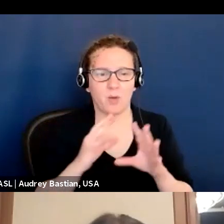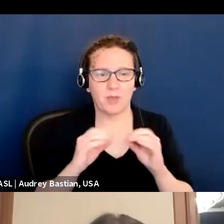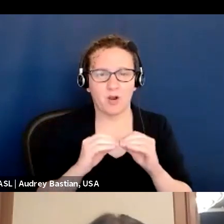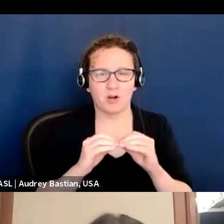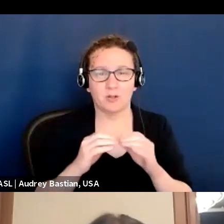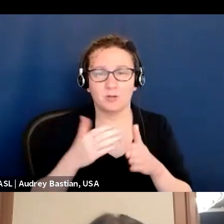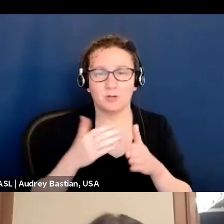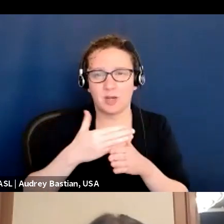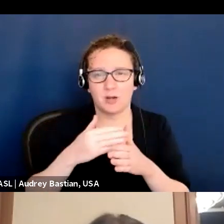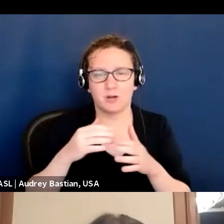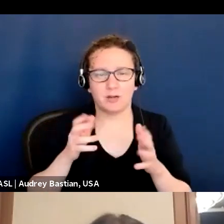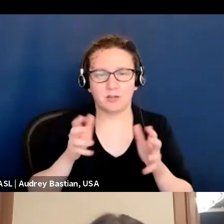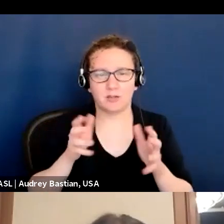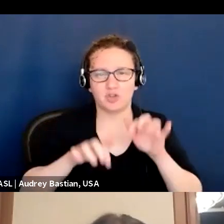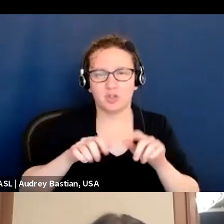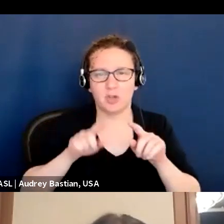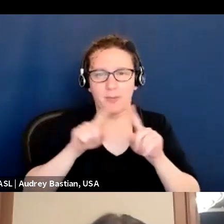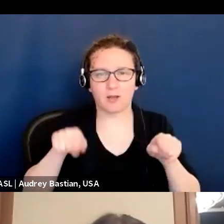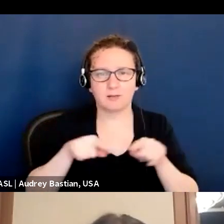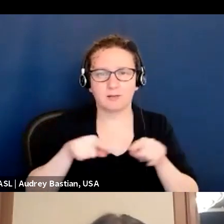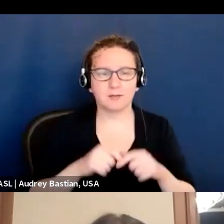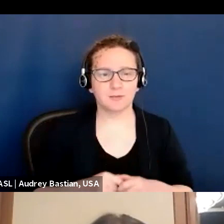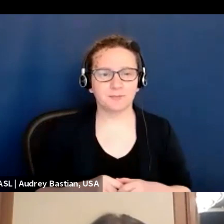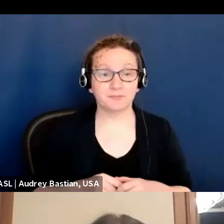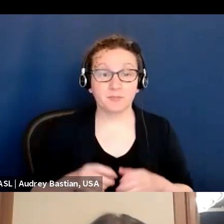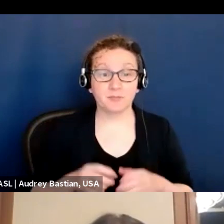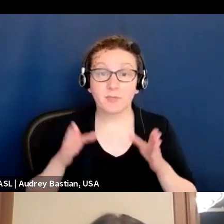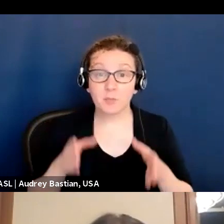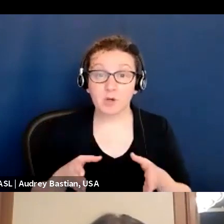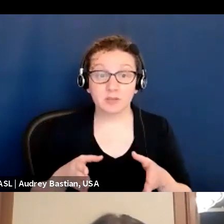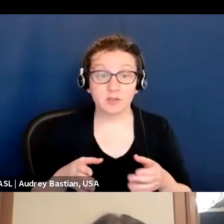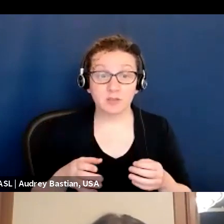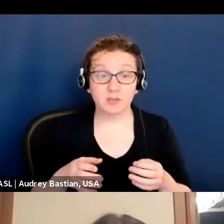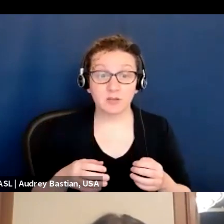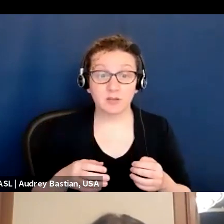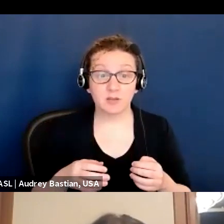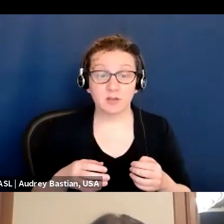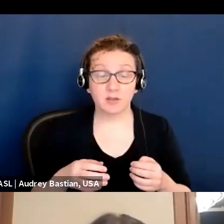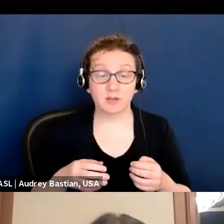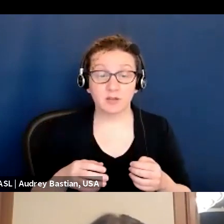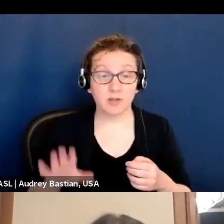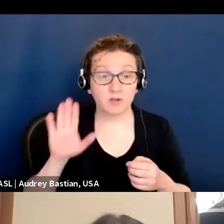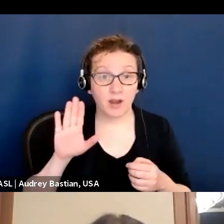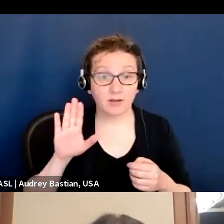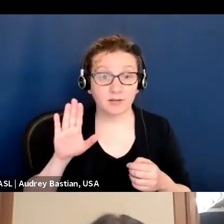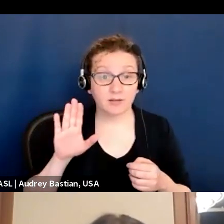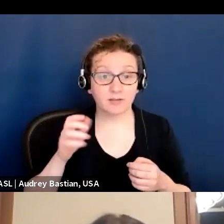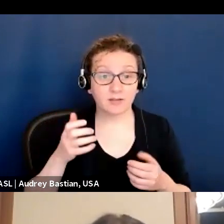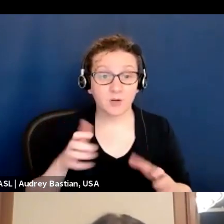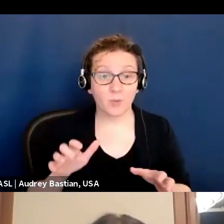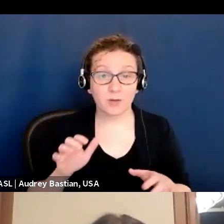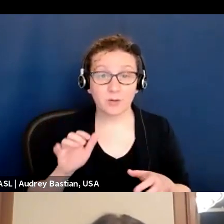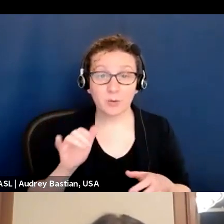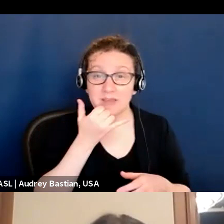the chat box. And the person who has raised their hand, I don't want to mispronounce your name,